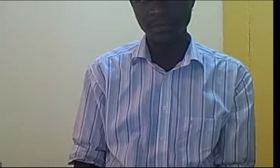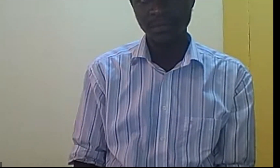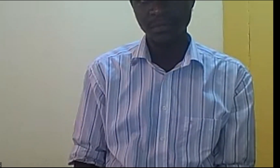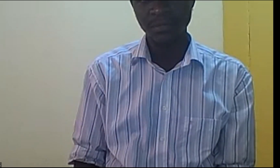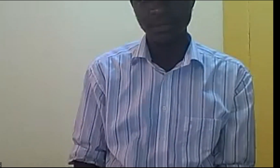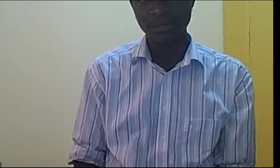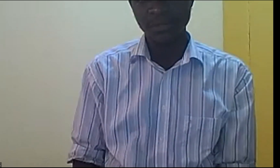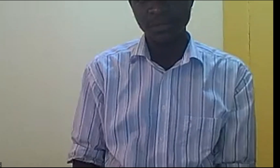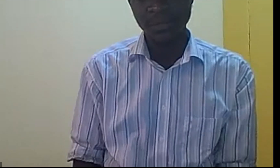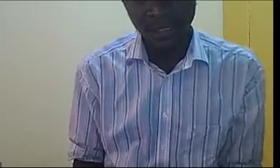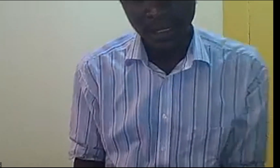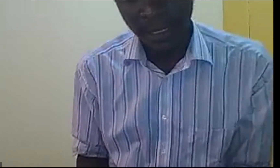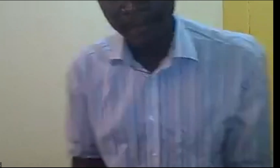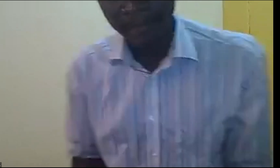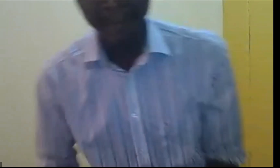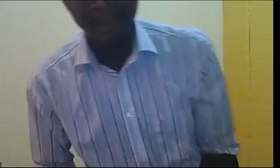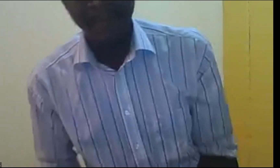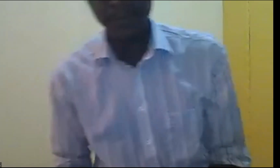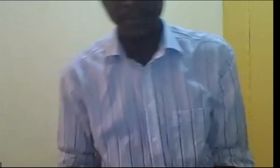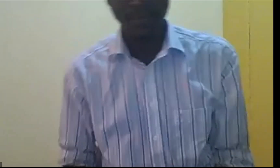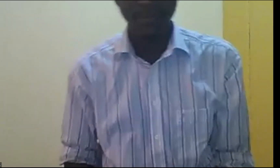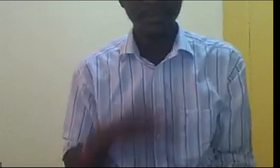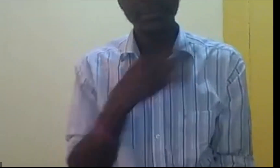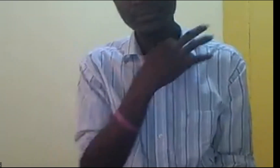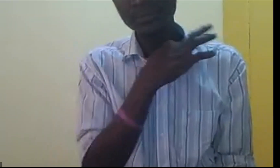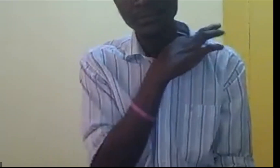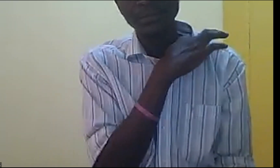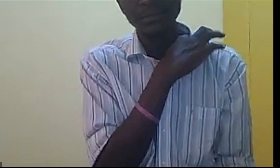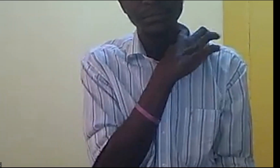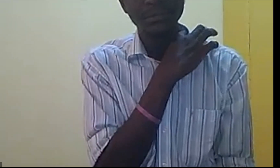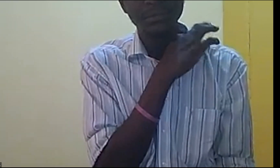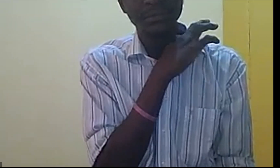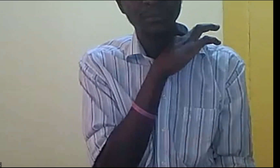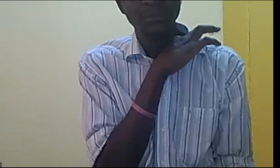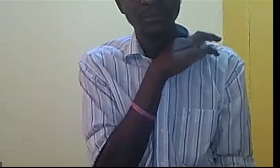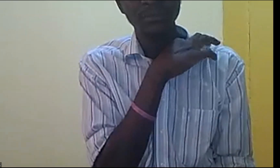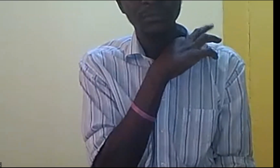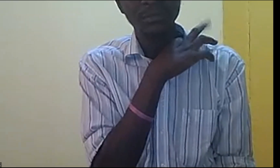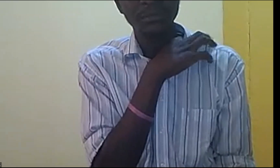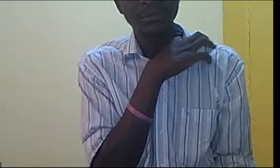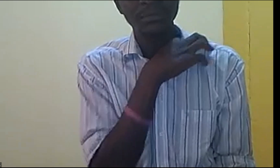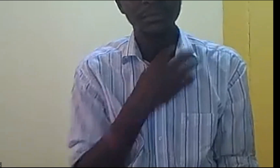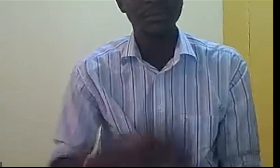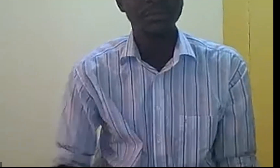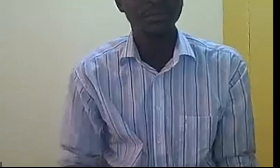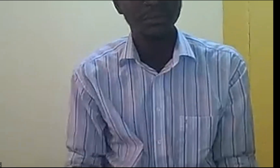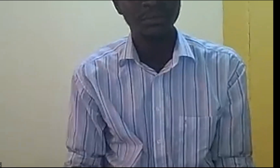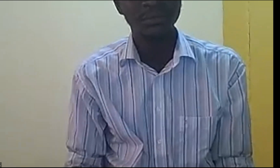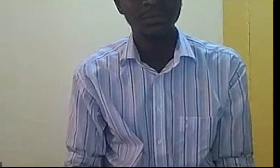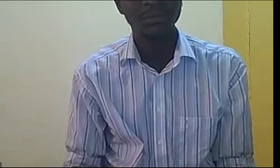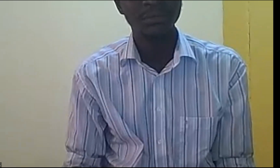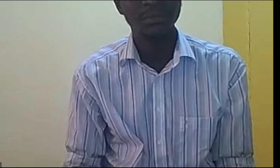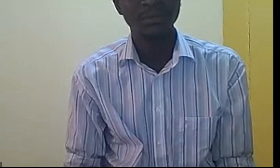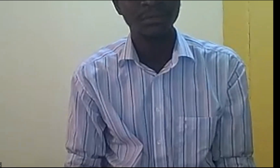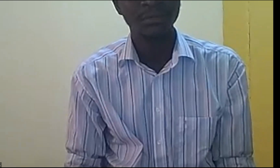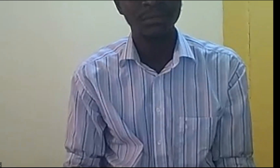Yeah.